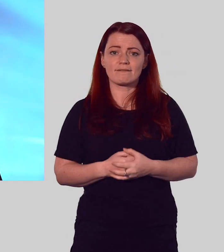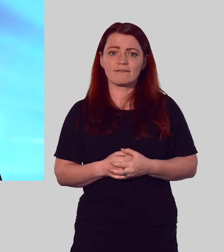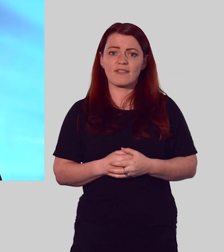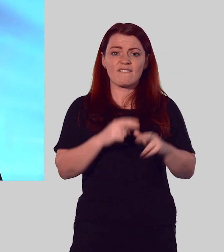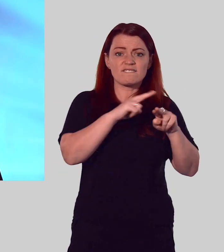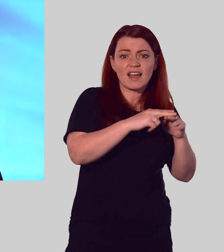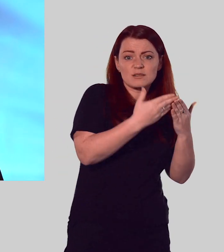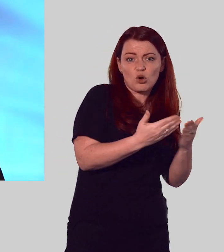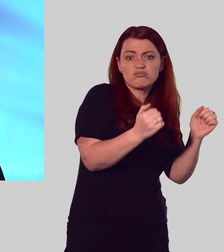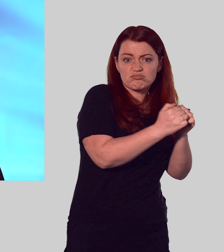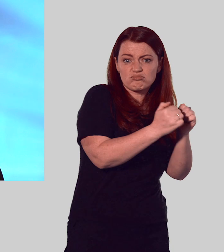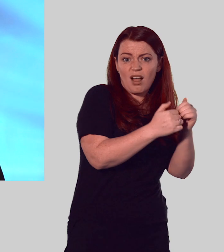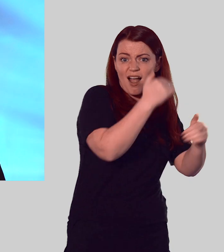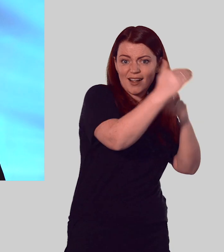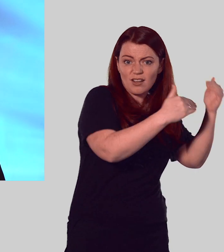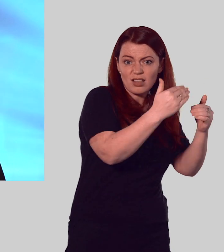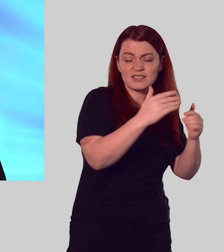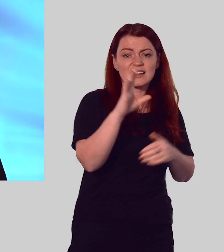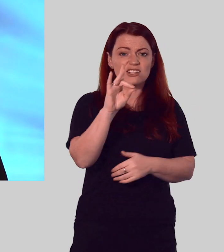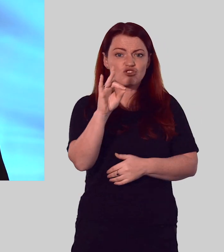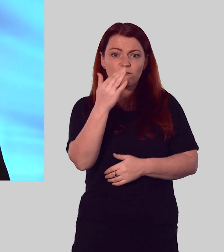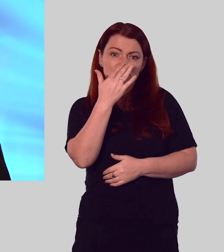teenagers and YouTube for a younger age group.